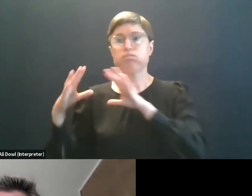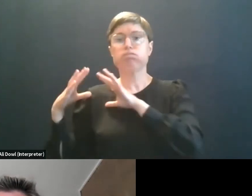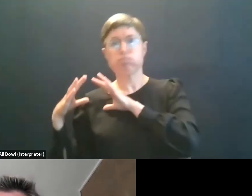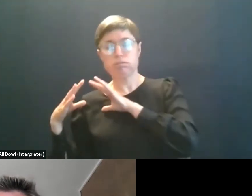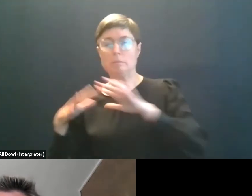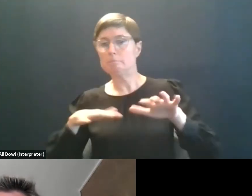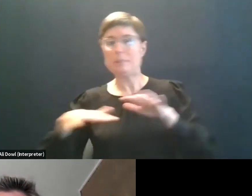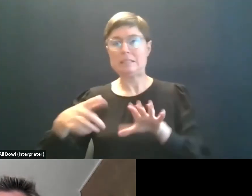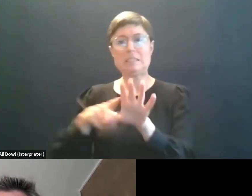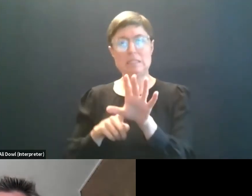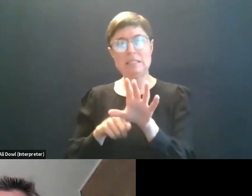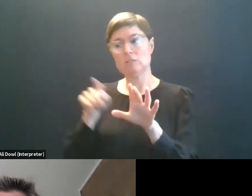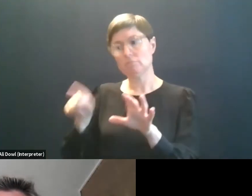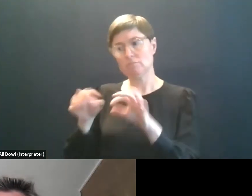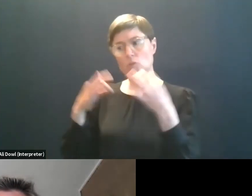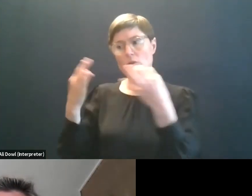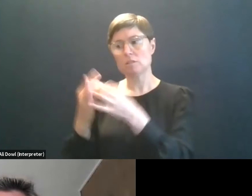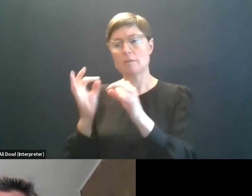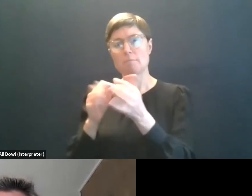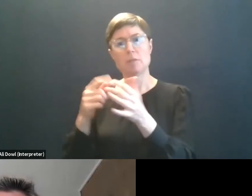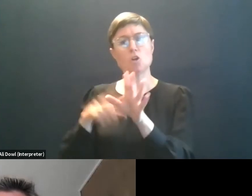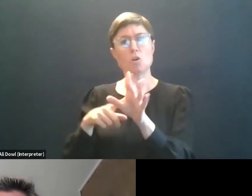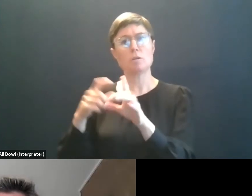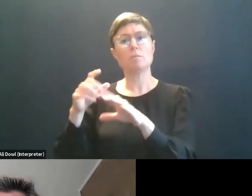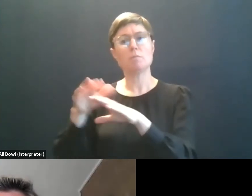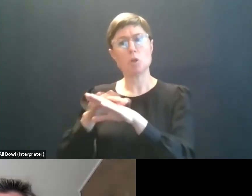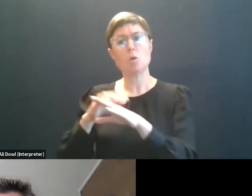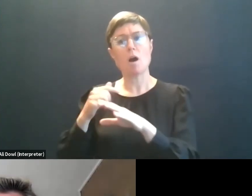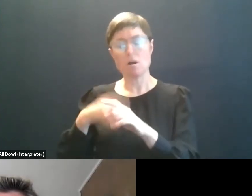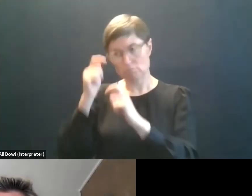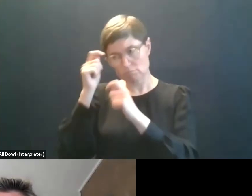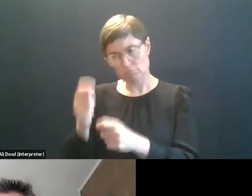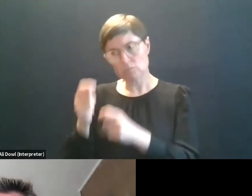to all of the staff at Beyond Blue. They are Victorian-based so at a time when they needed